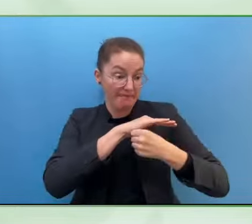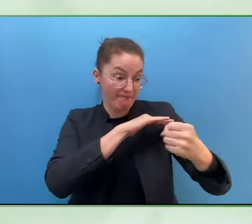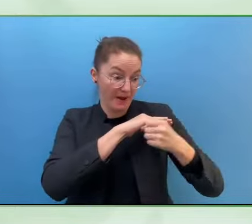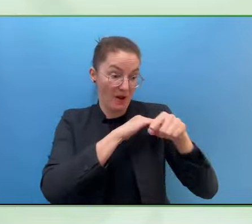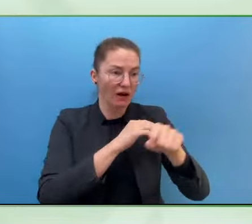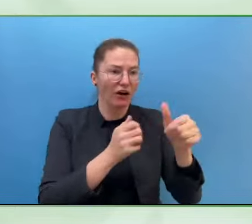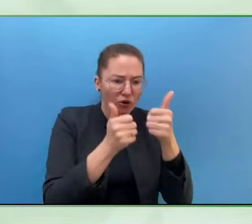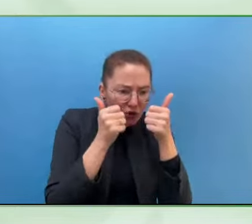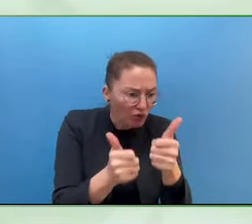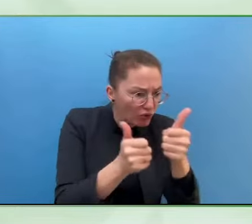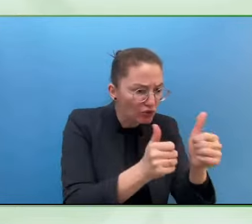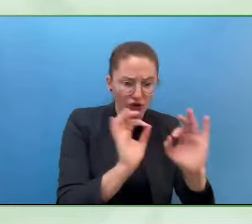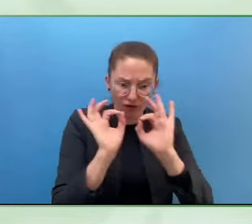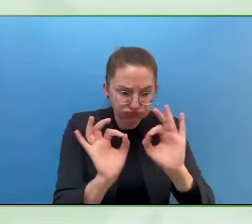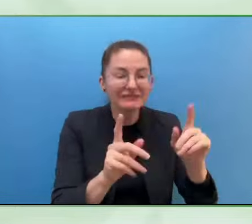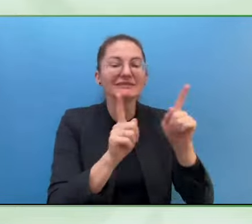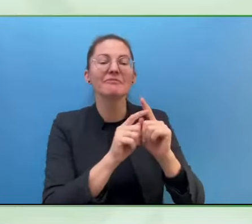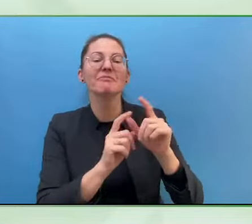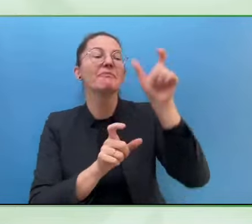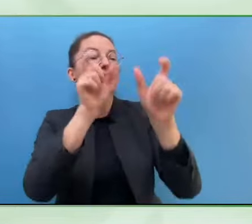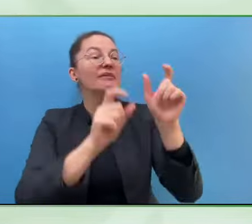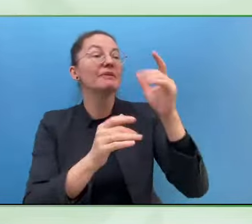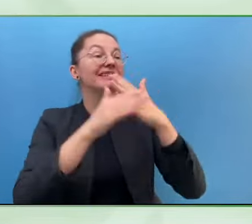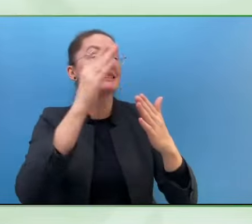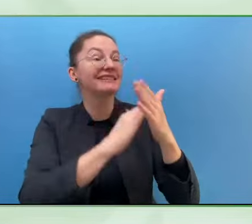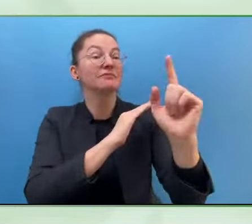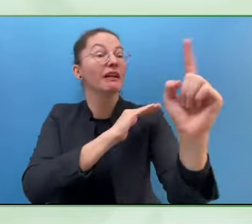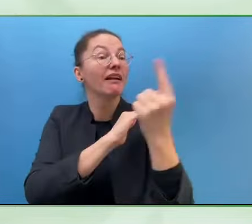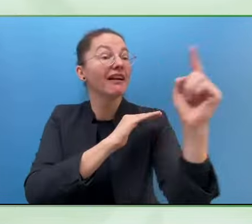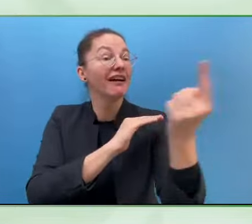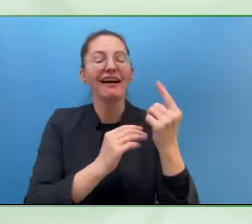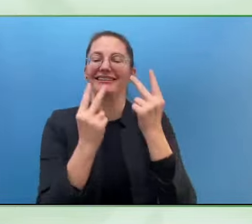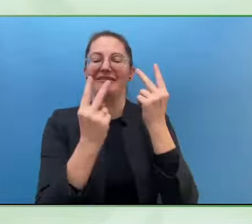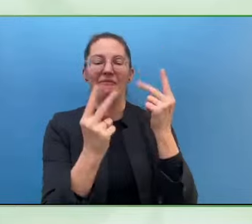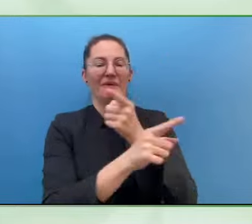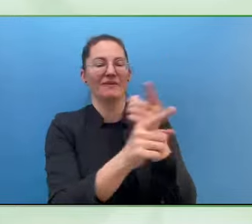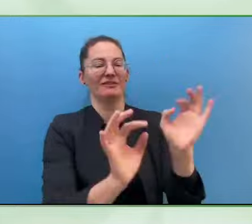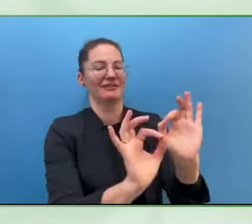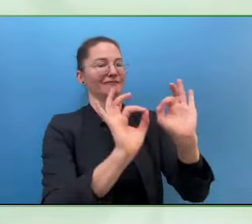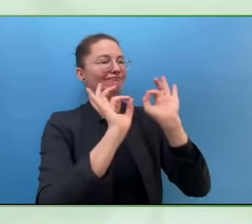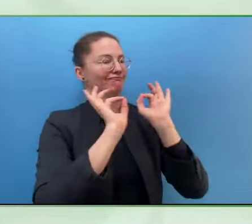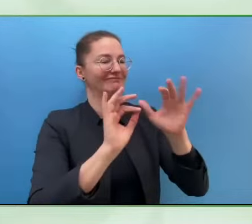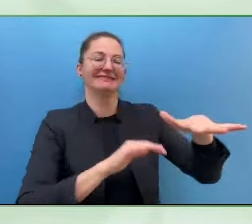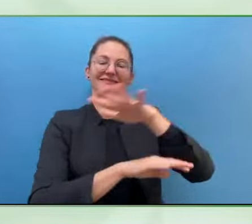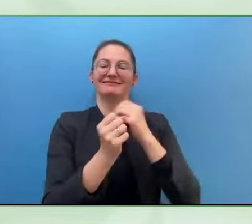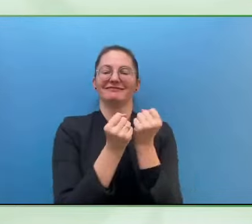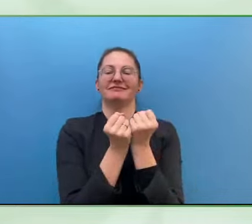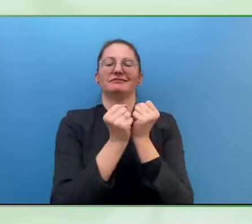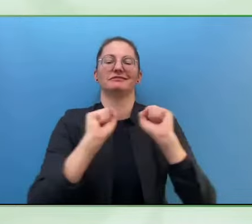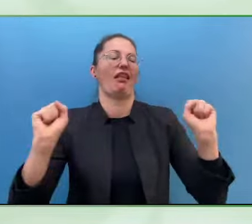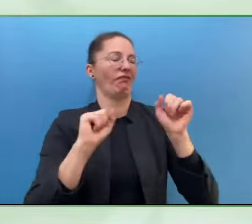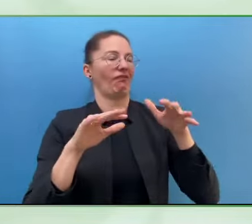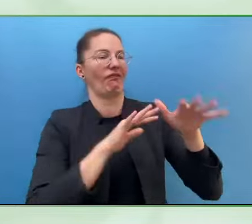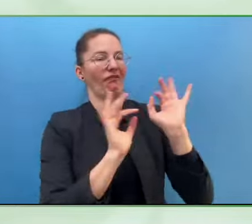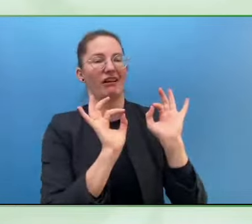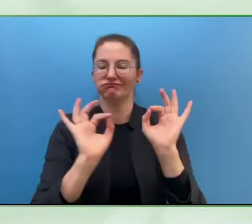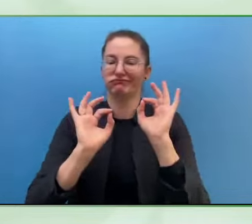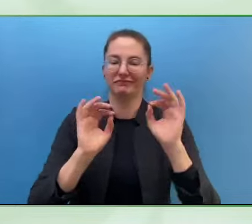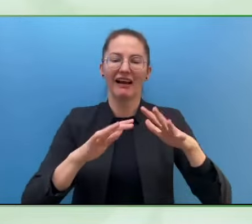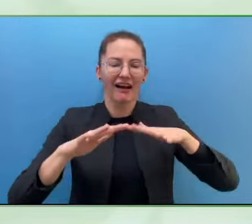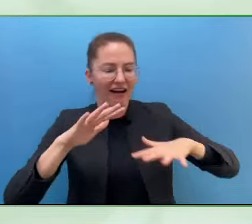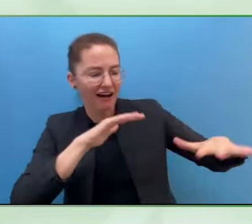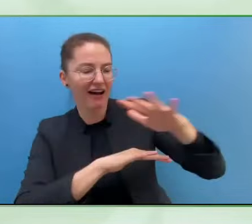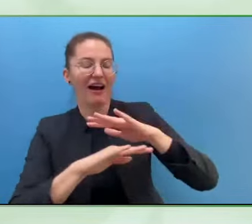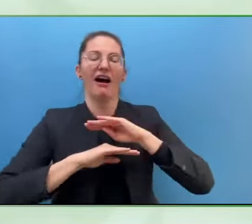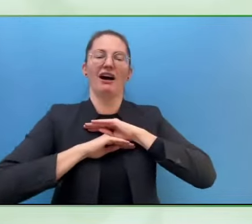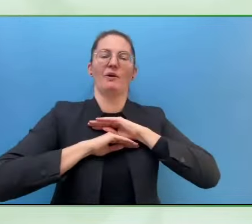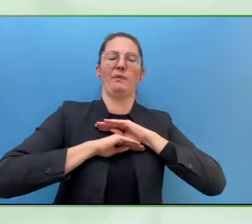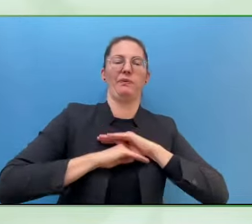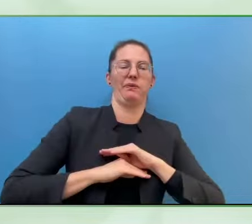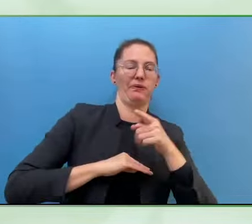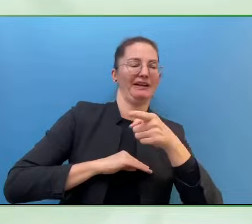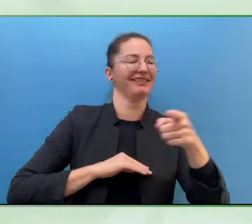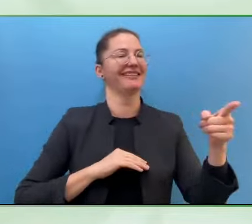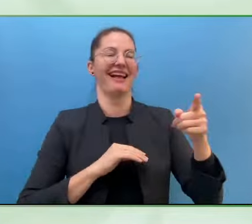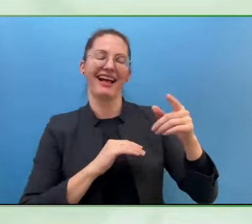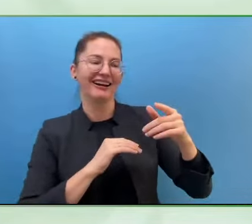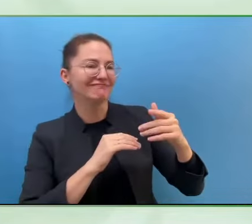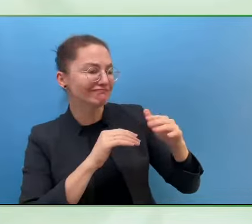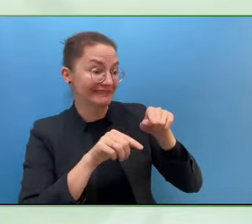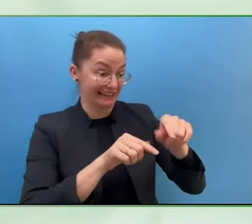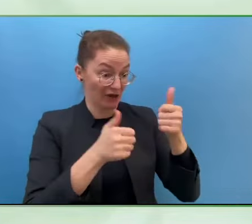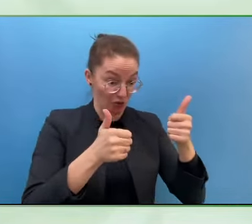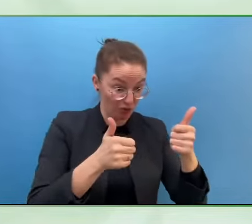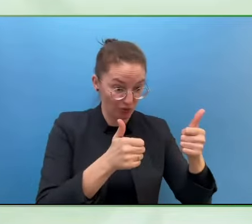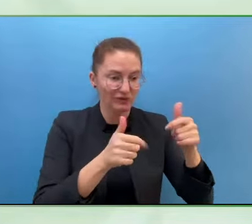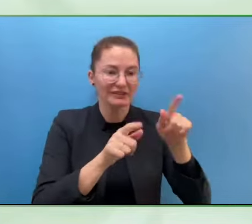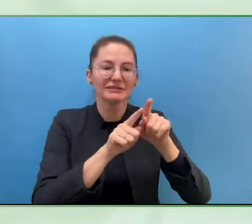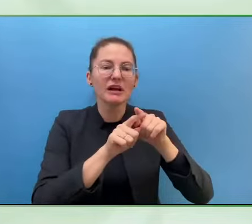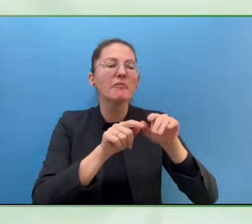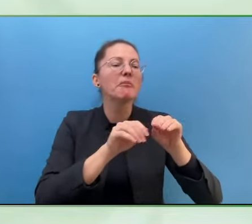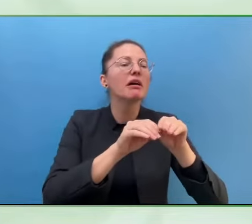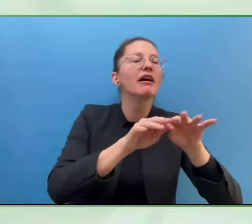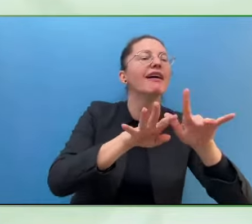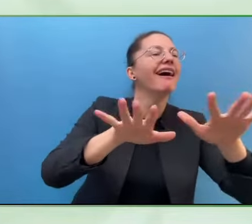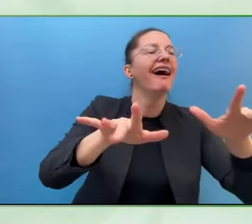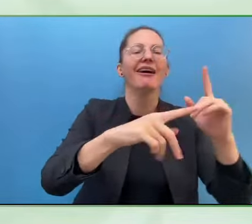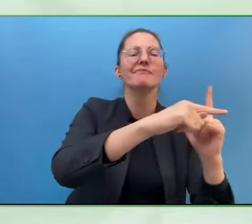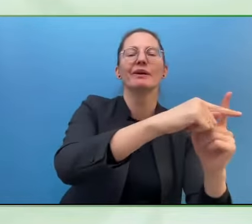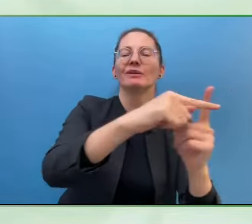And then we extend this to our customers.